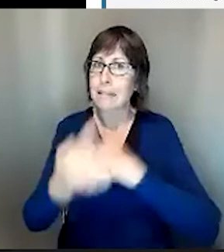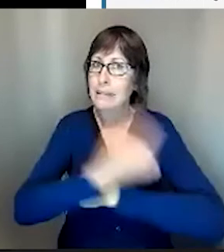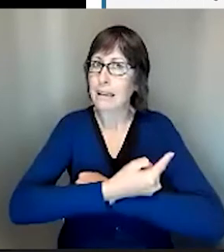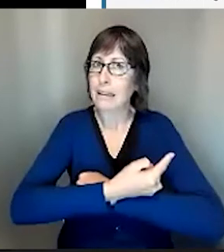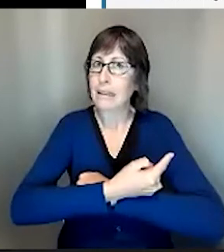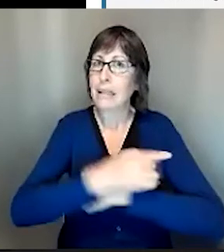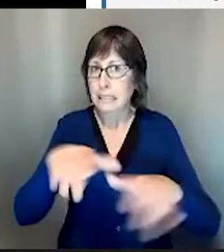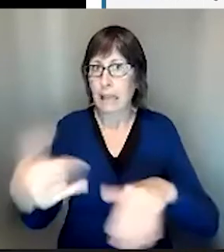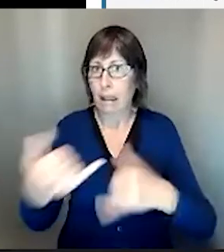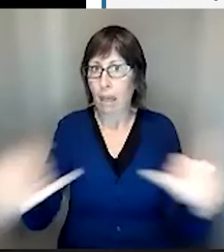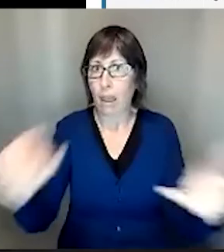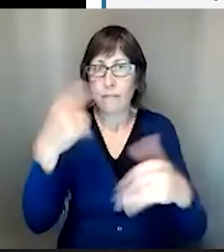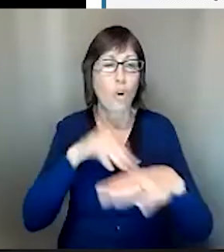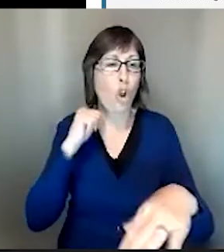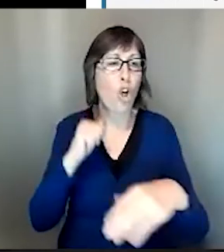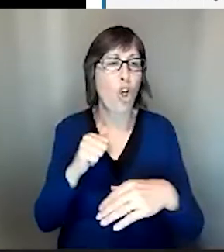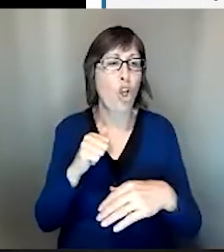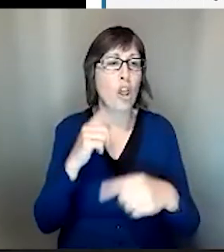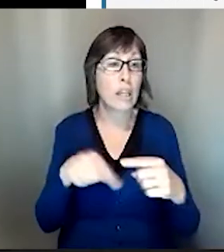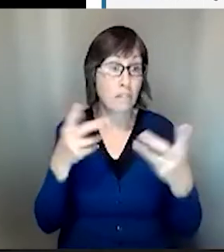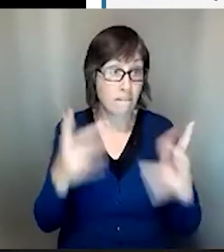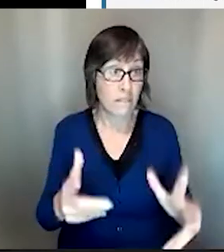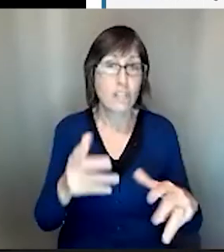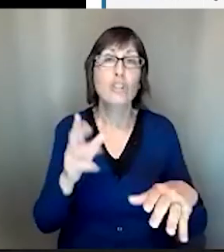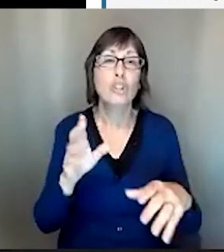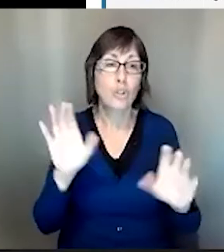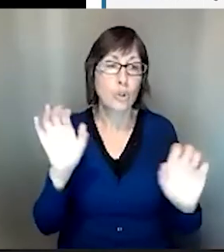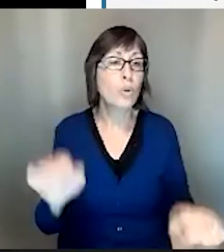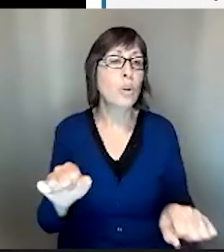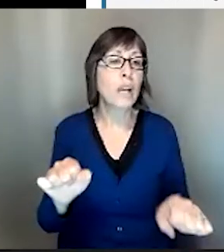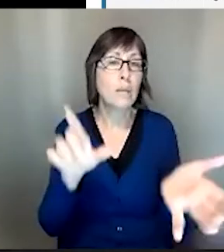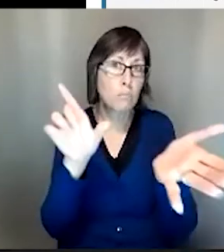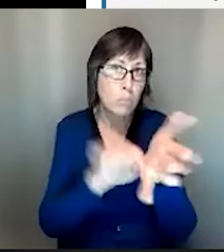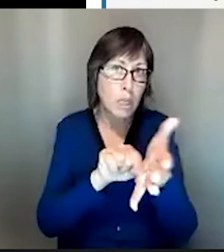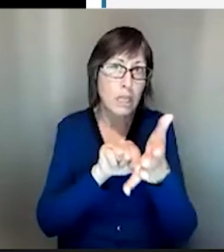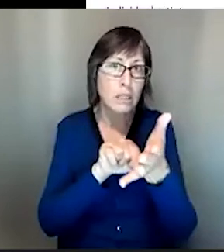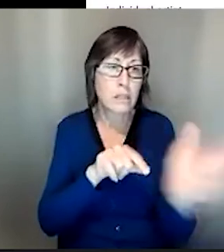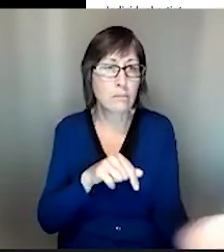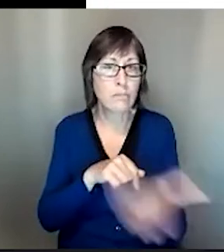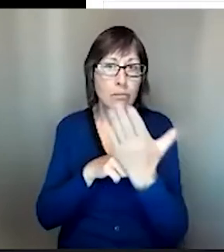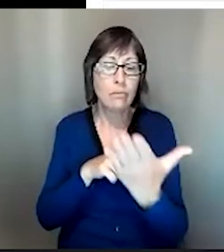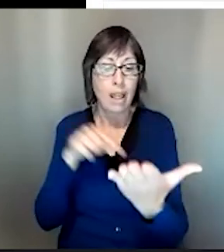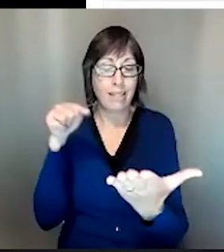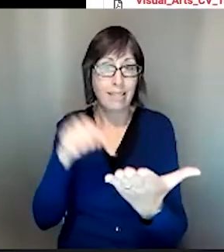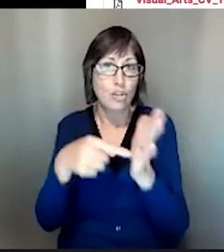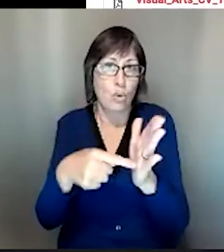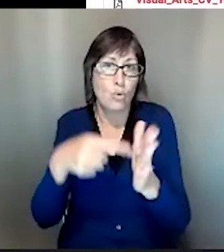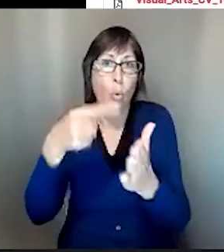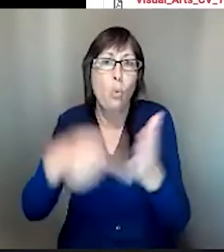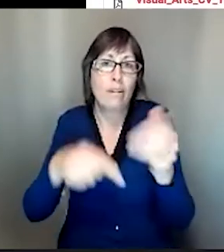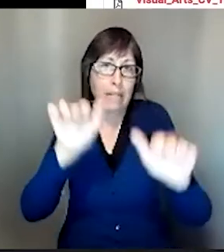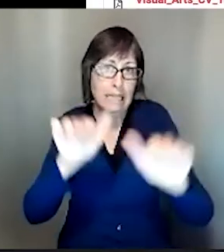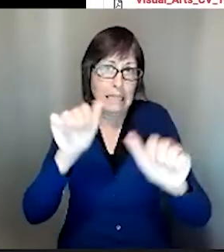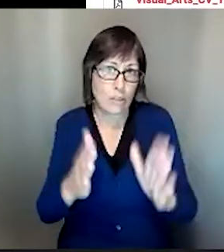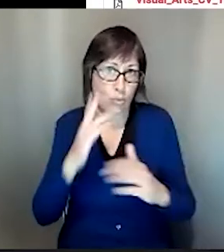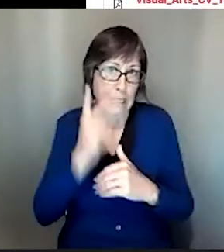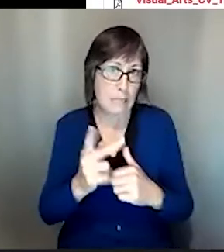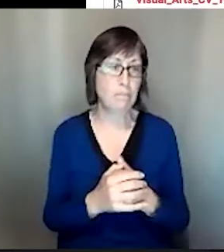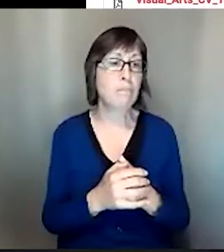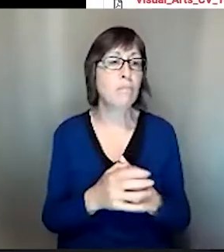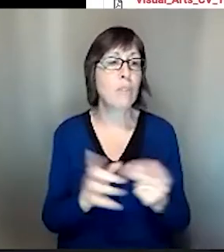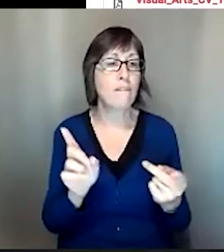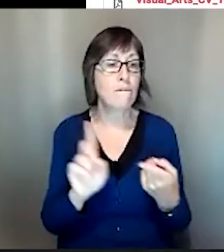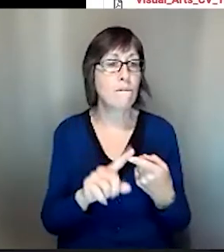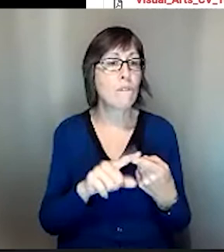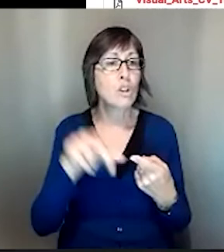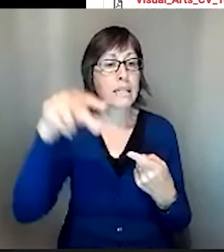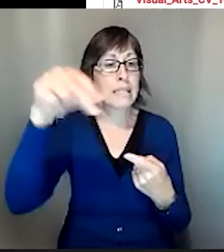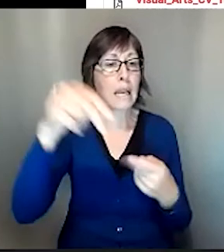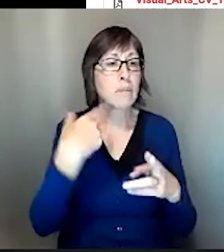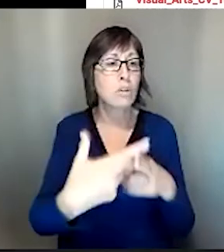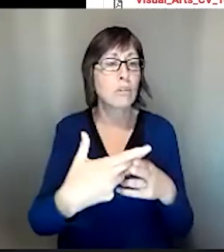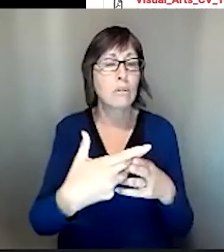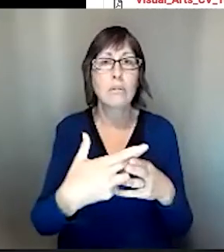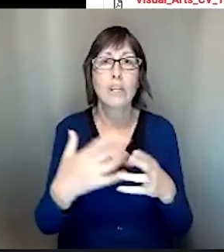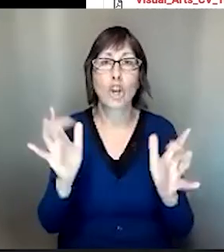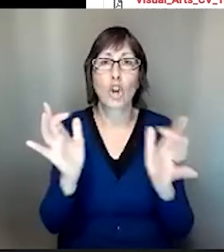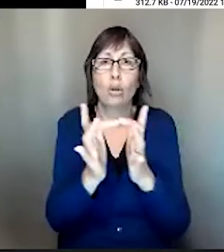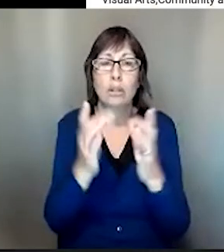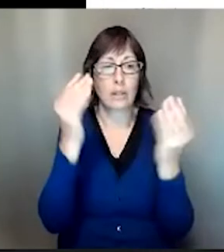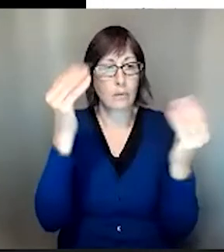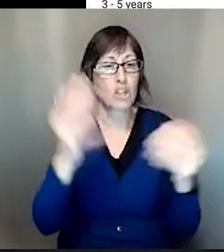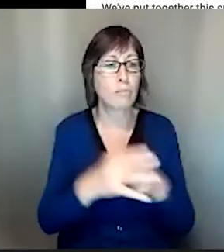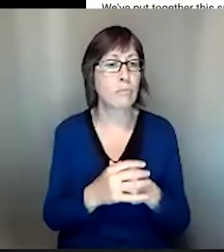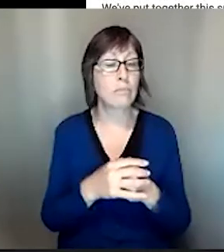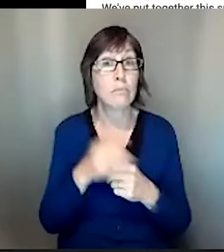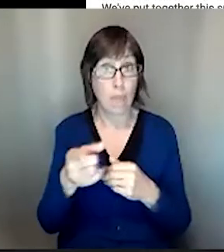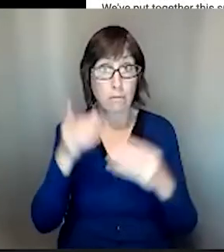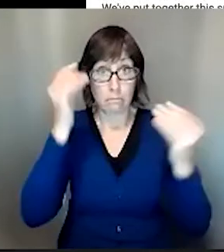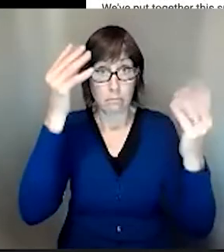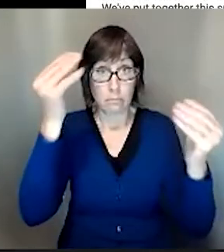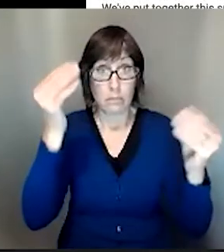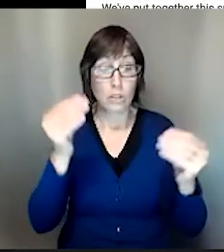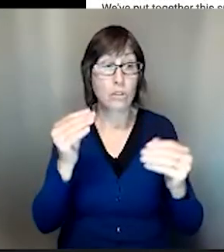The Contact Information you won’t have to enter anything since it’s ported over from